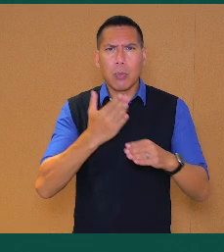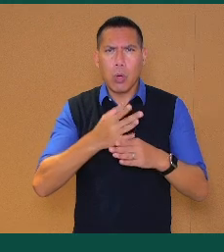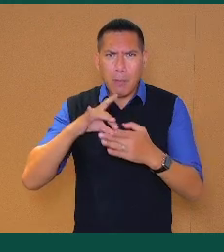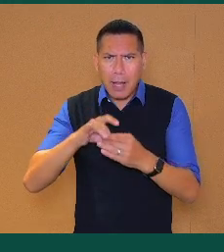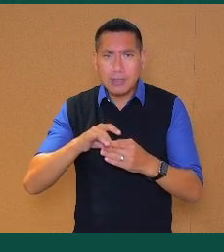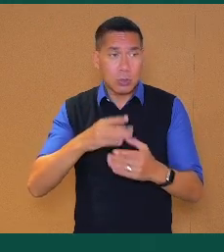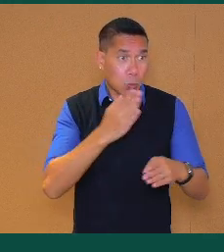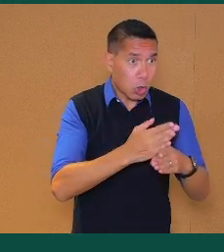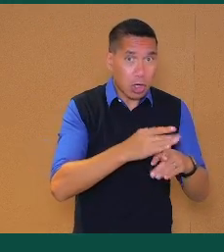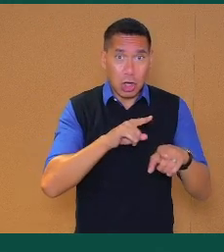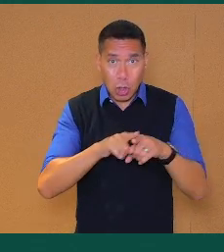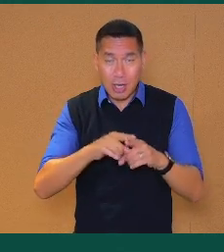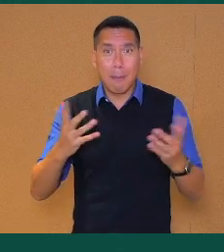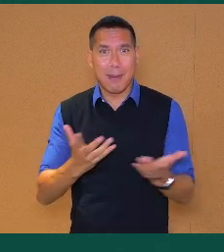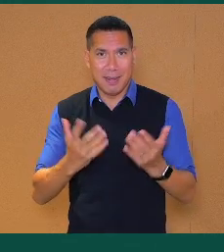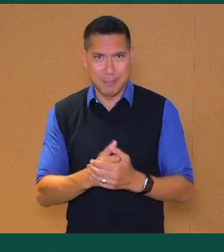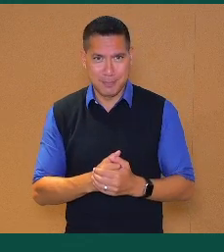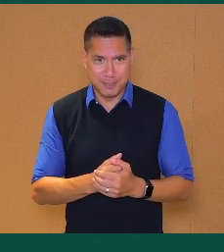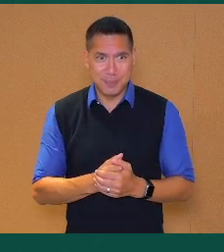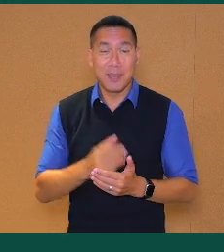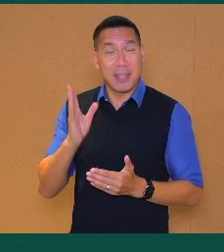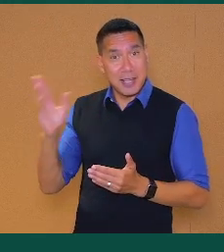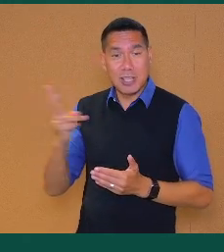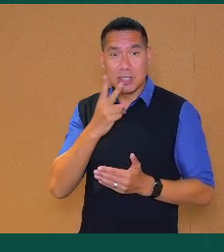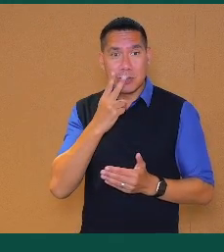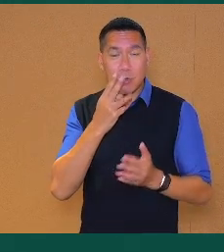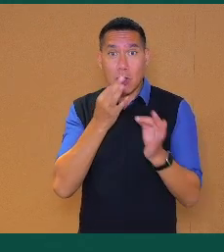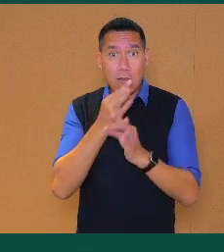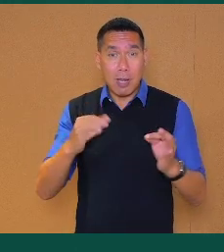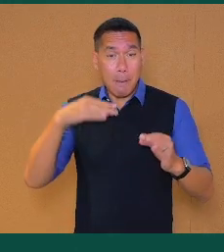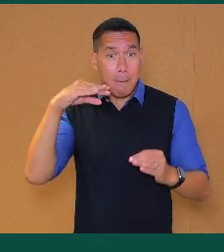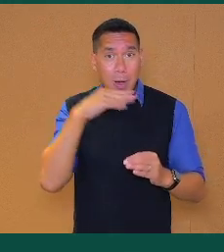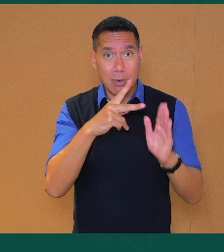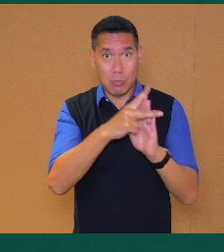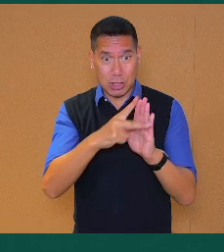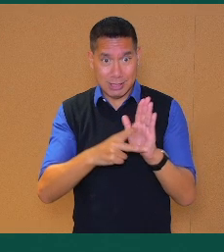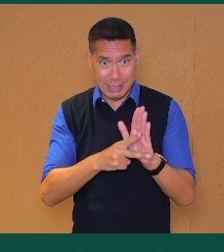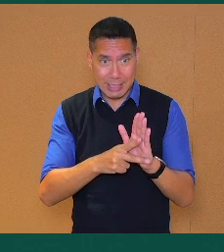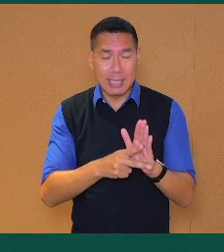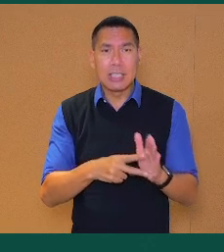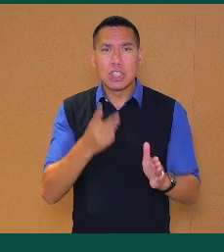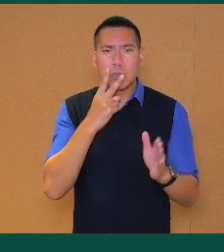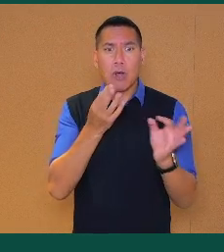Smoke-free Melbourne Policy. The Smoke-free Melbourne Policy